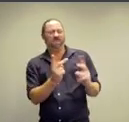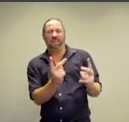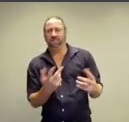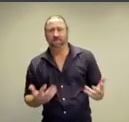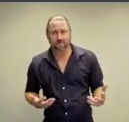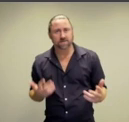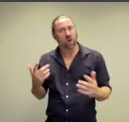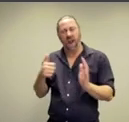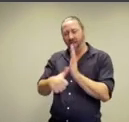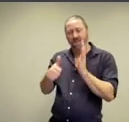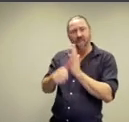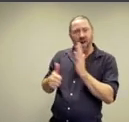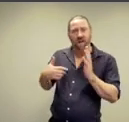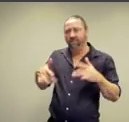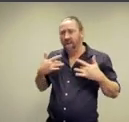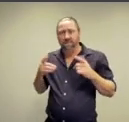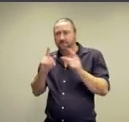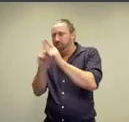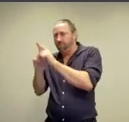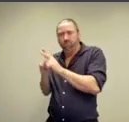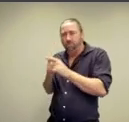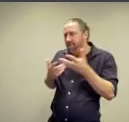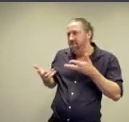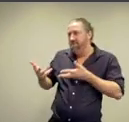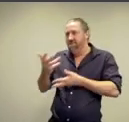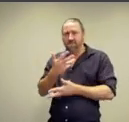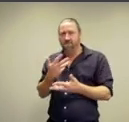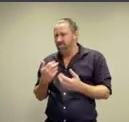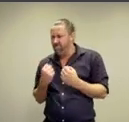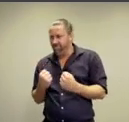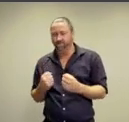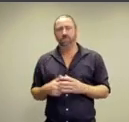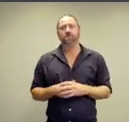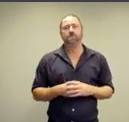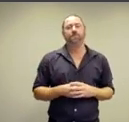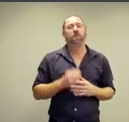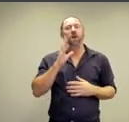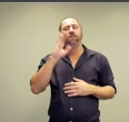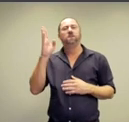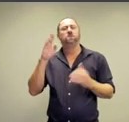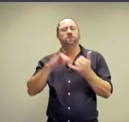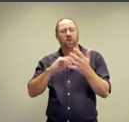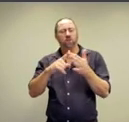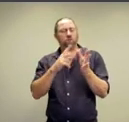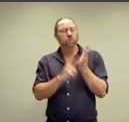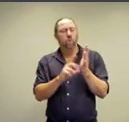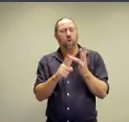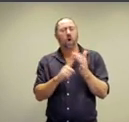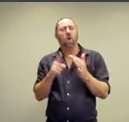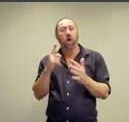its own, you know, its own cultural status which is really important at this time.